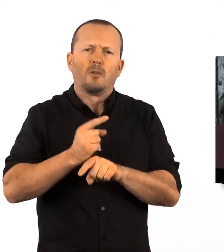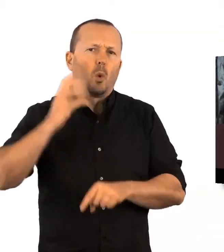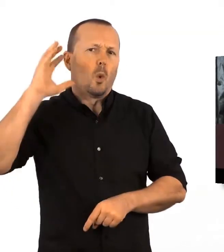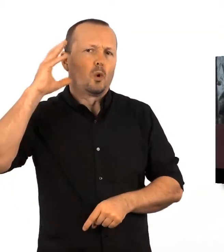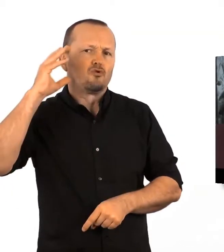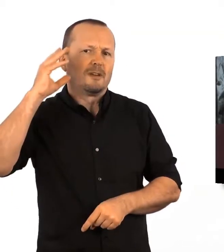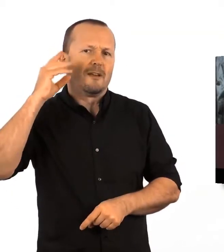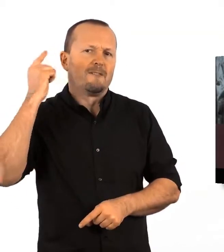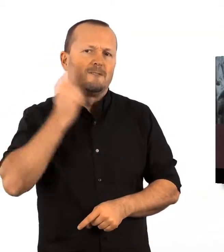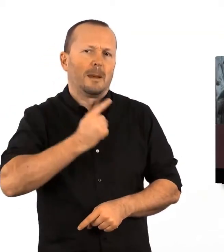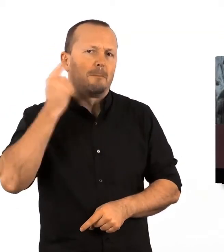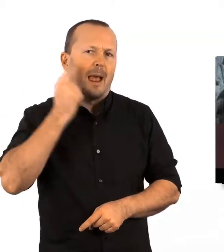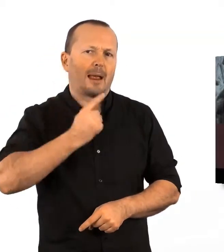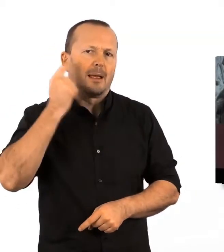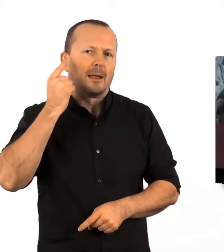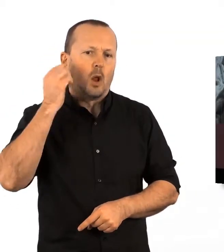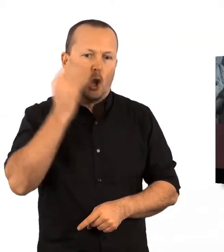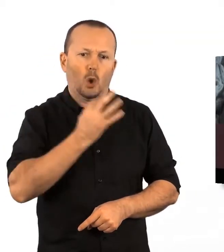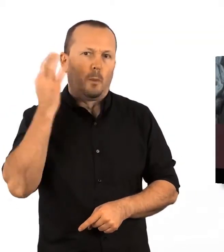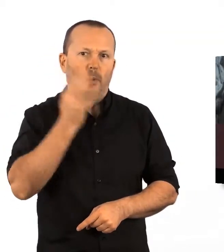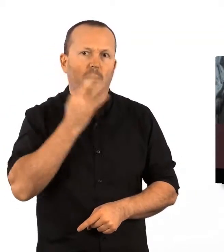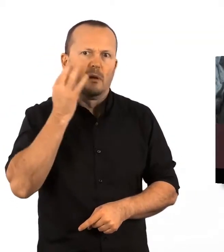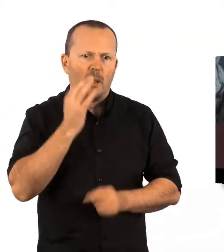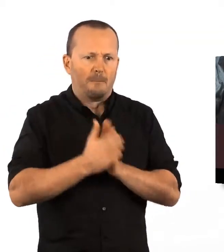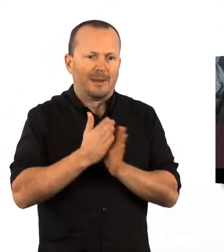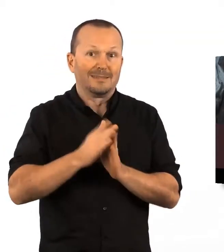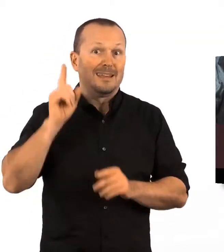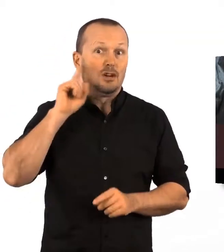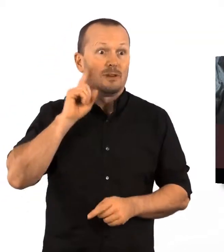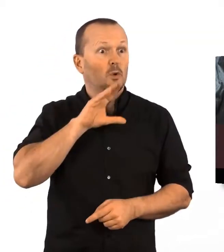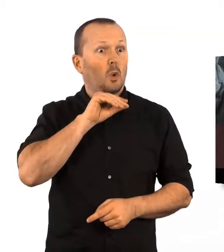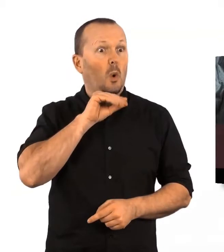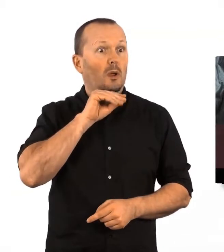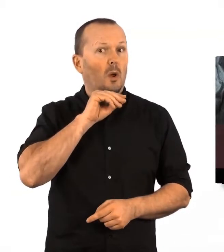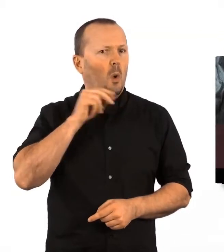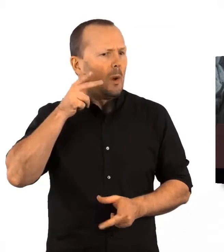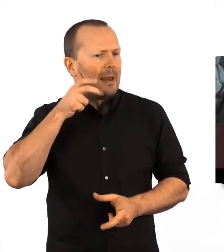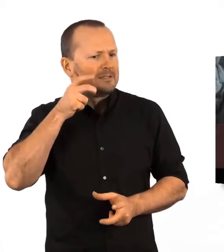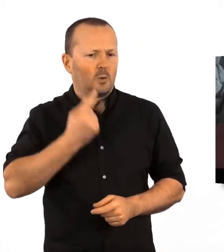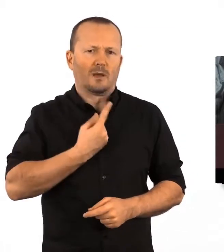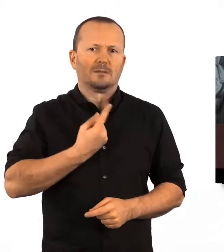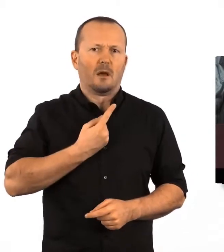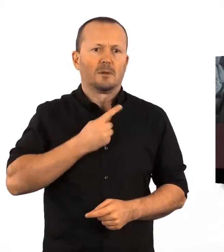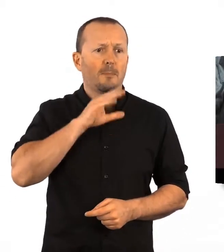feedback loop that we listen to. We all listen to what we are saying and correct the words